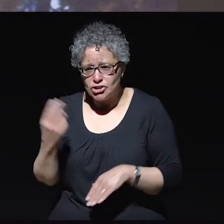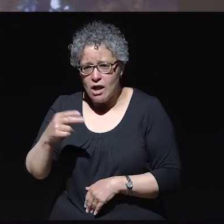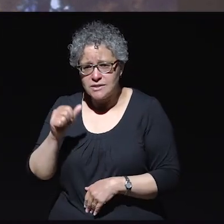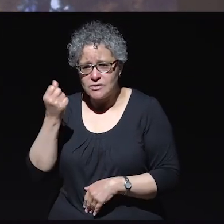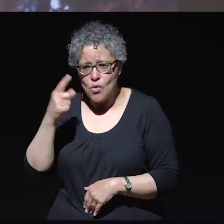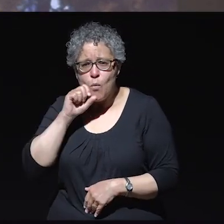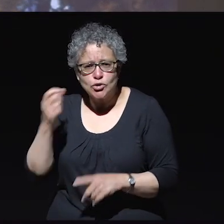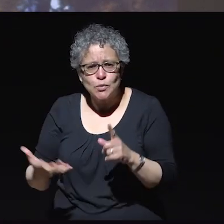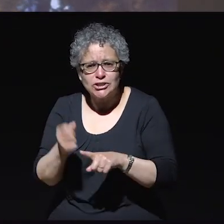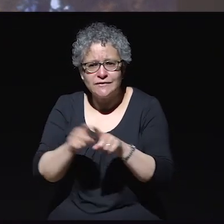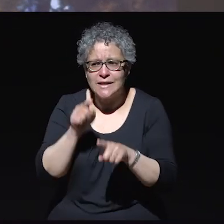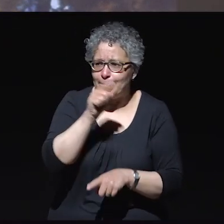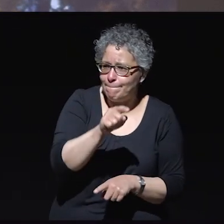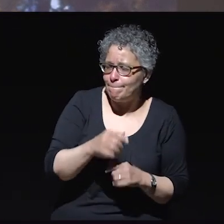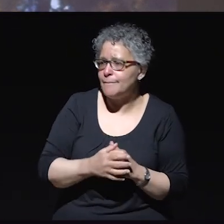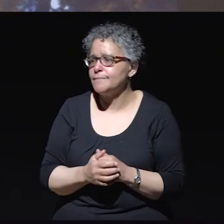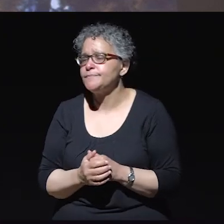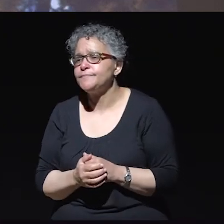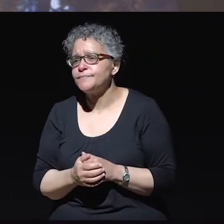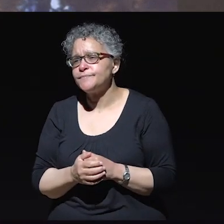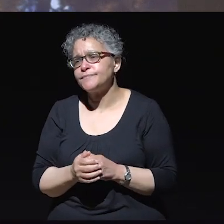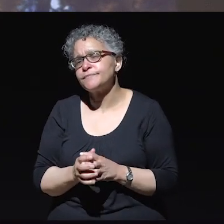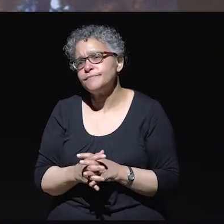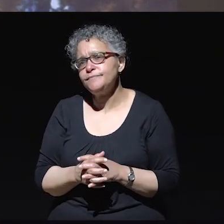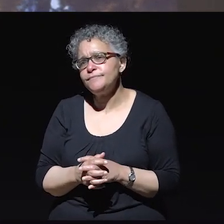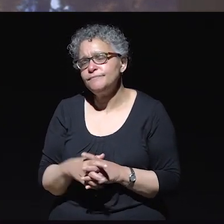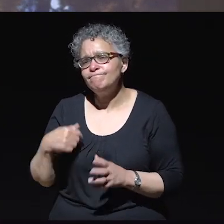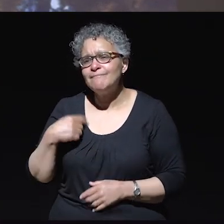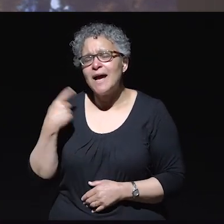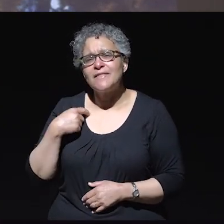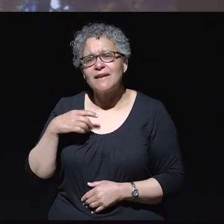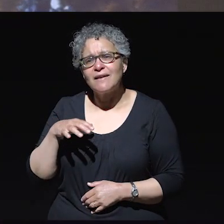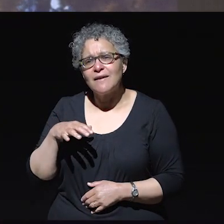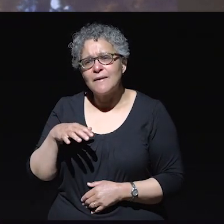So, it's exactly this kind of... I think sometimes people think that people dressed up in Van Dyck dress